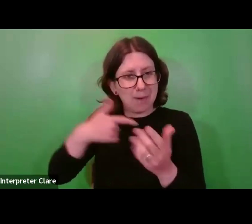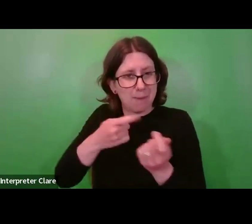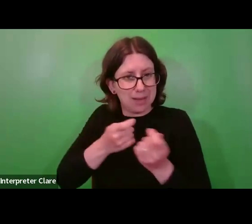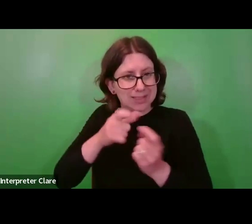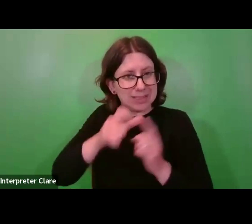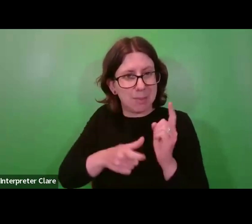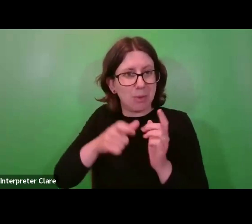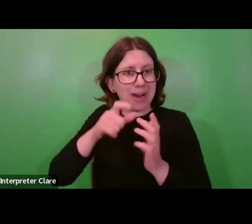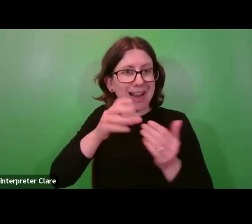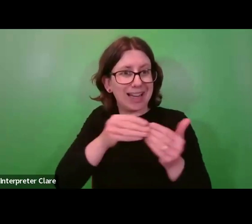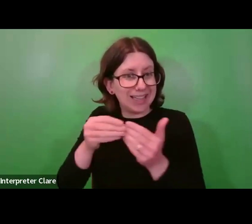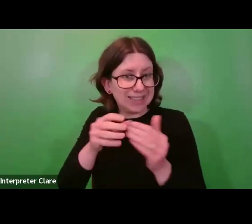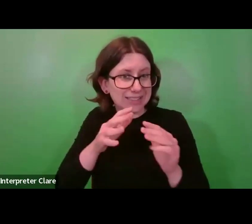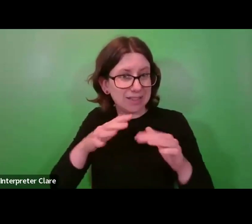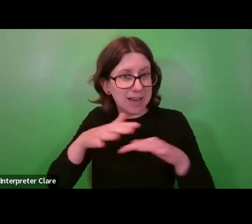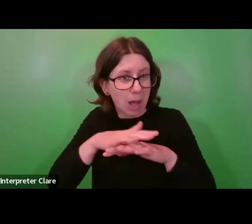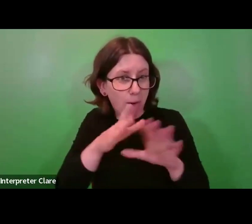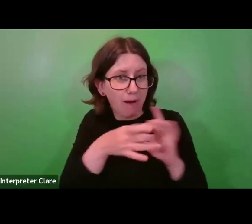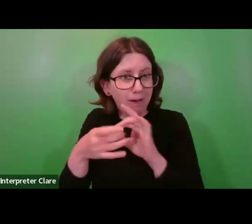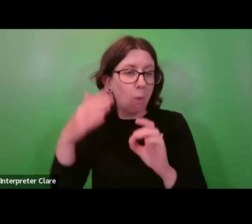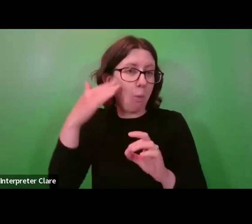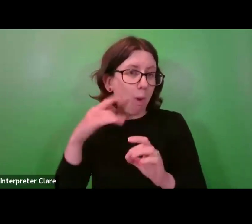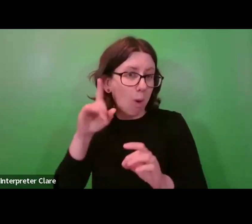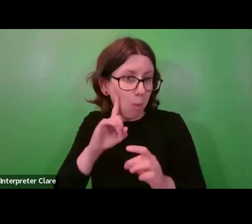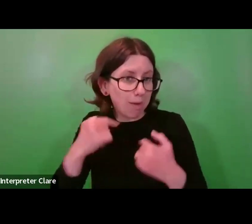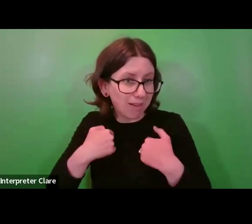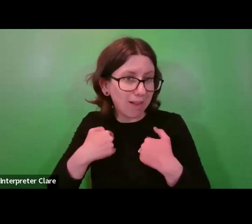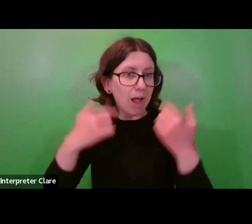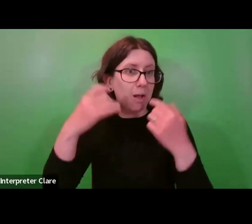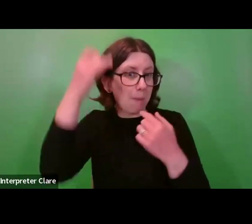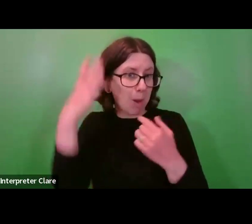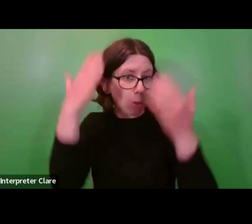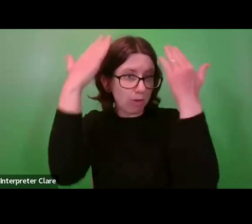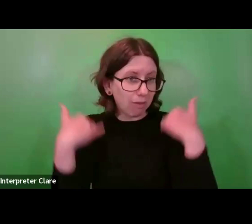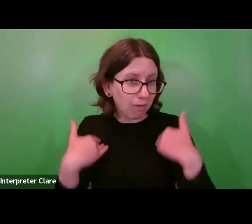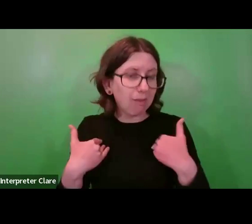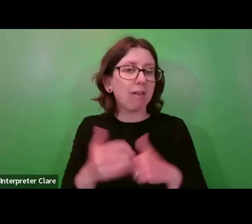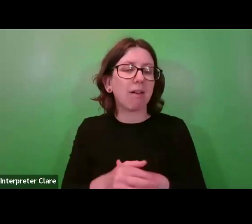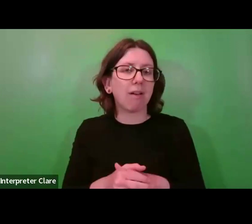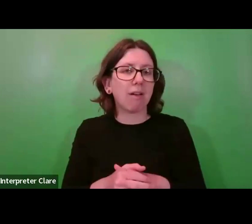and I am a white woman with long blonde hair wearing a pale blue